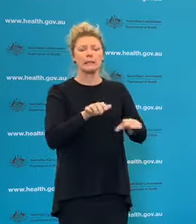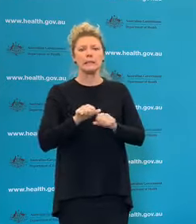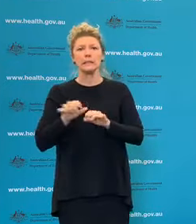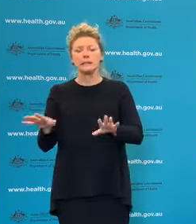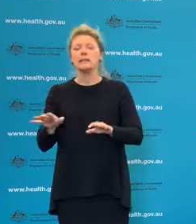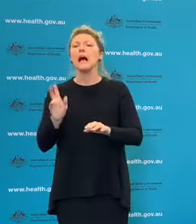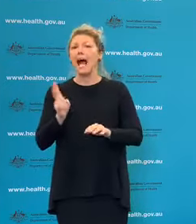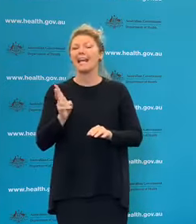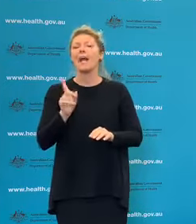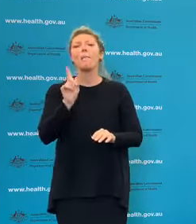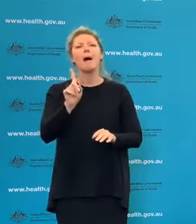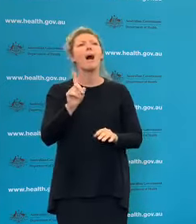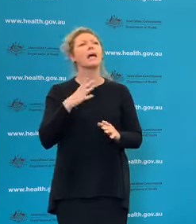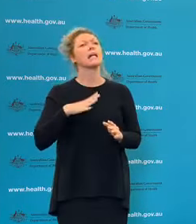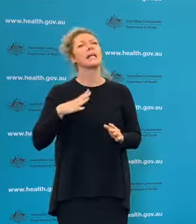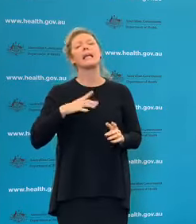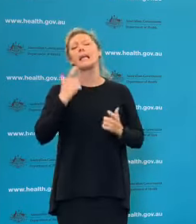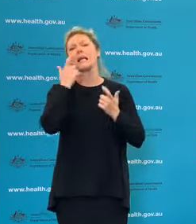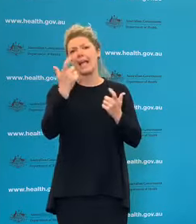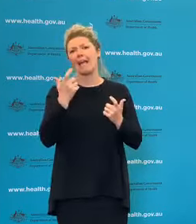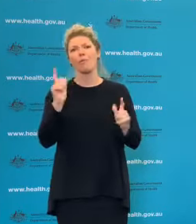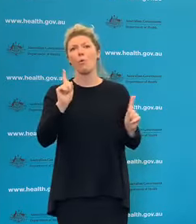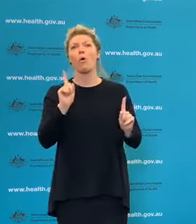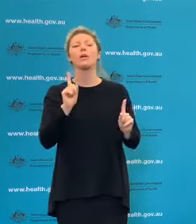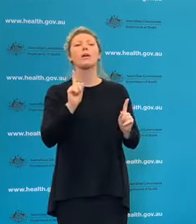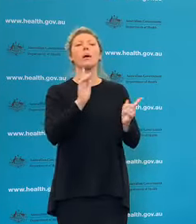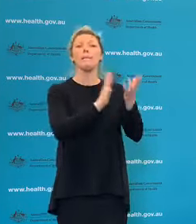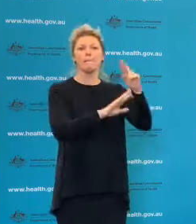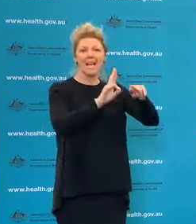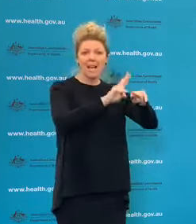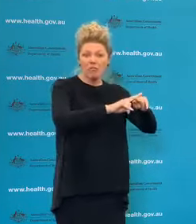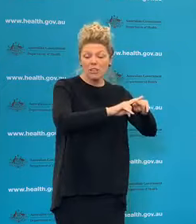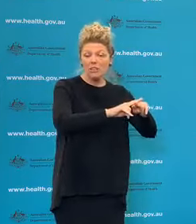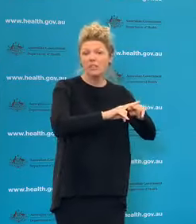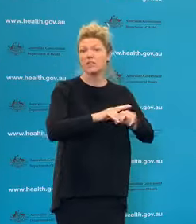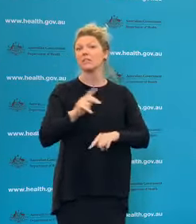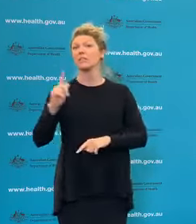particularly the adults, the parents and teachers about social distancing and